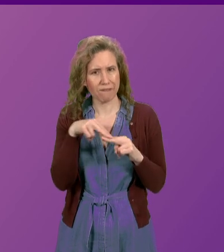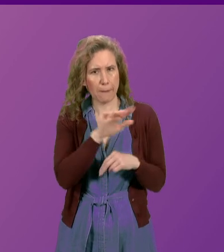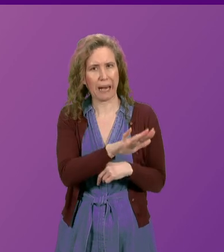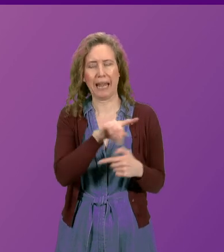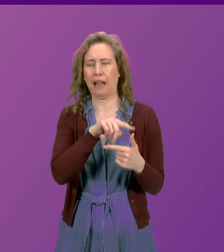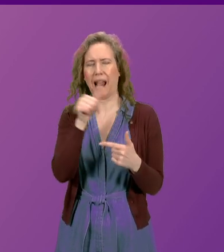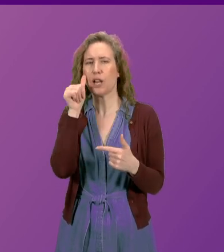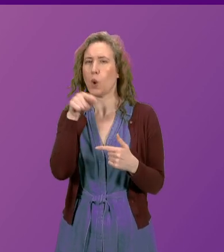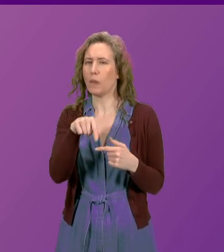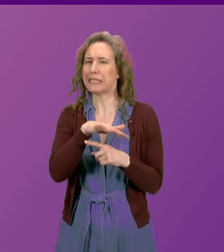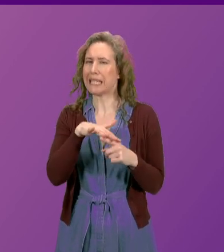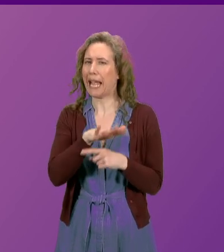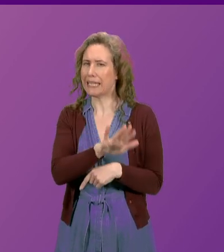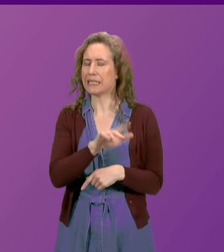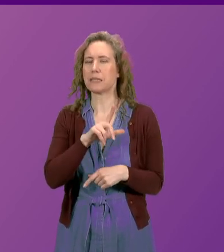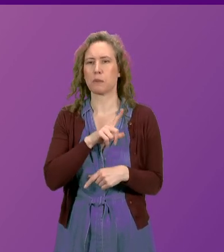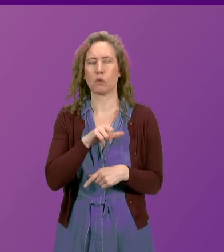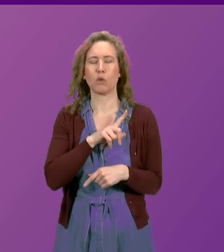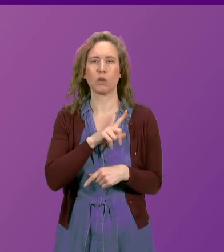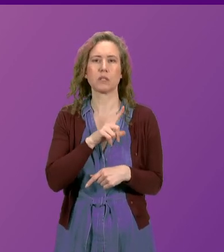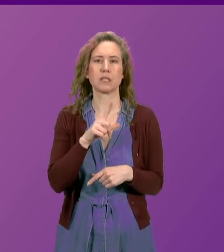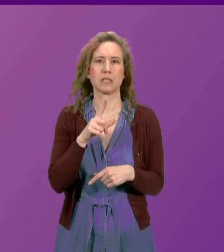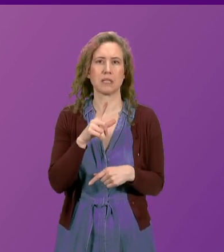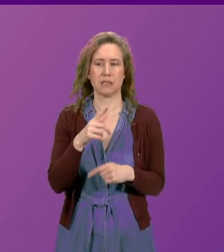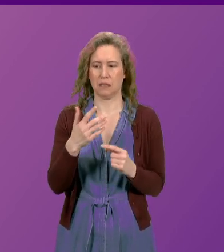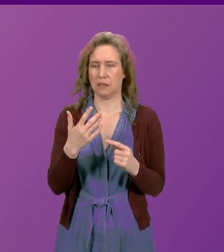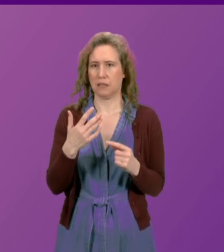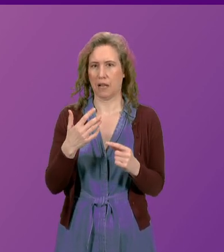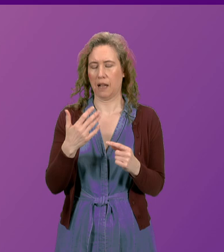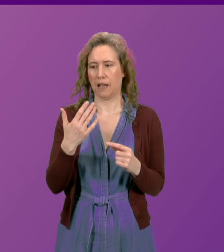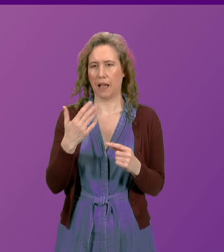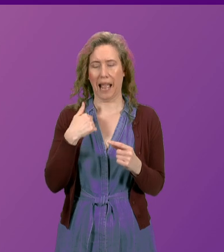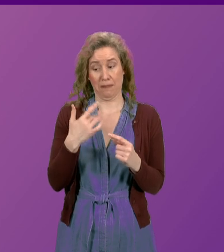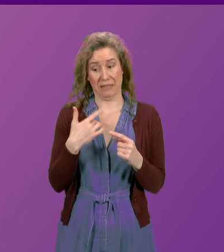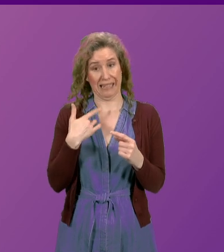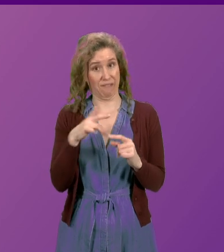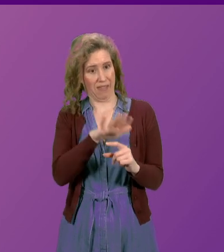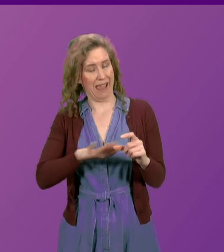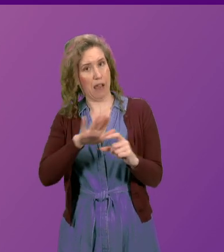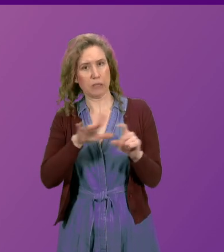familiar with the case, given my representation of areas adjacent to those affected.